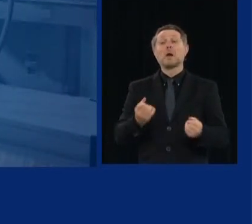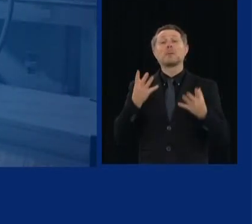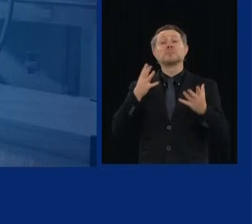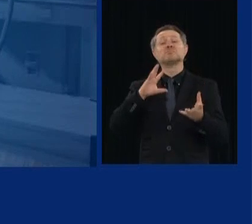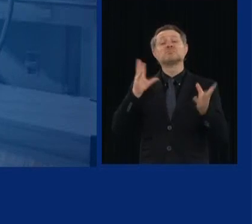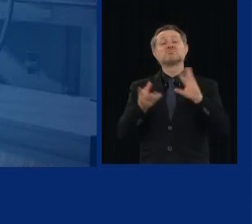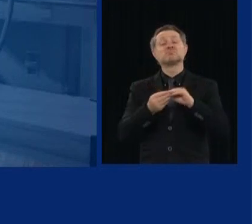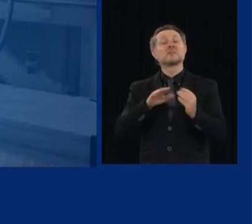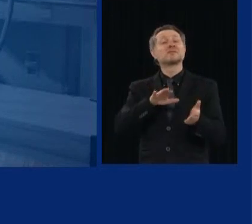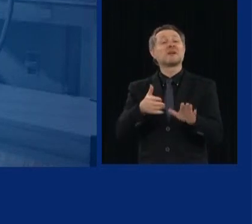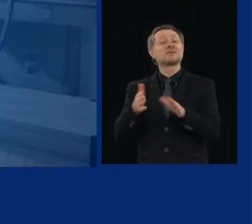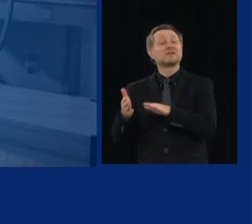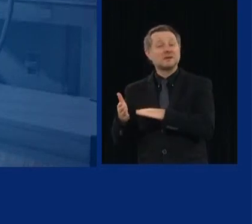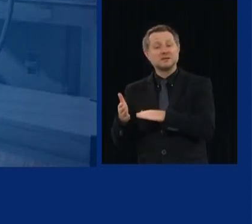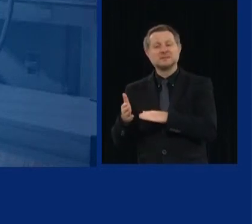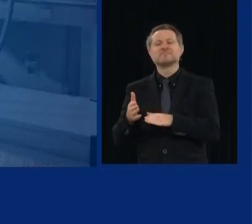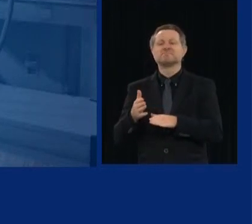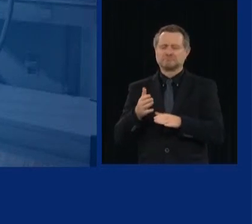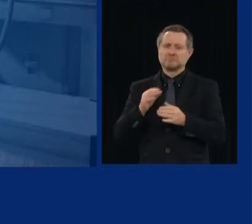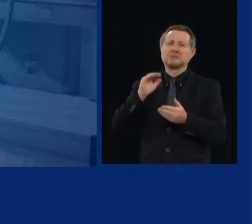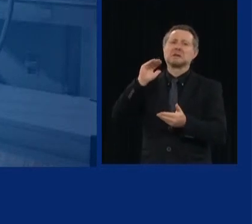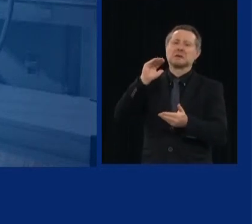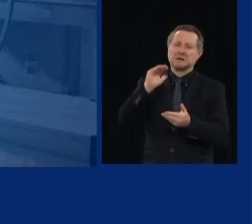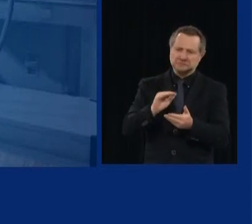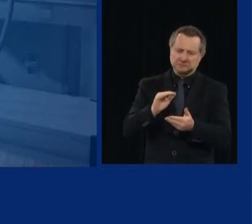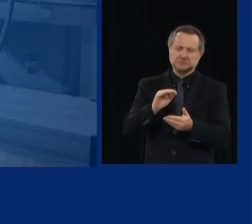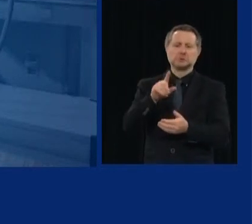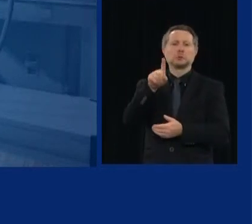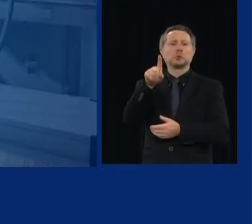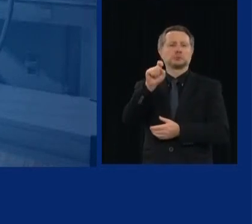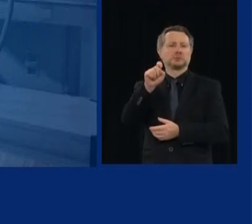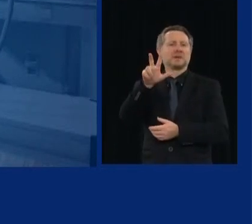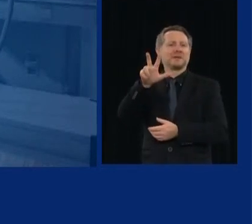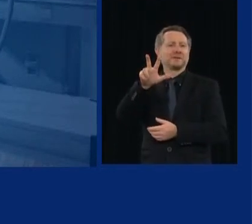COMING DOWN FROM THE SPIKE IS A